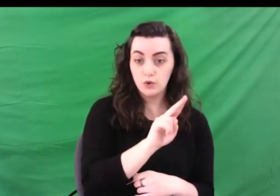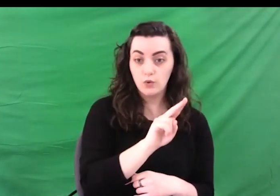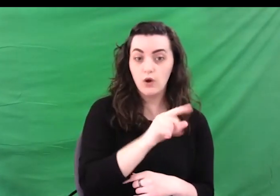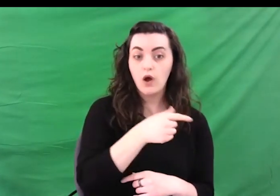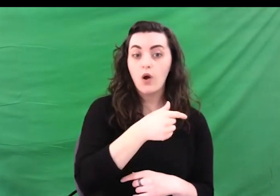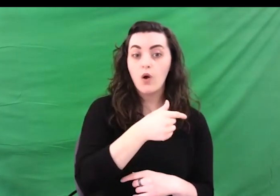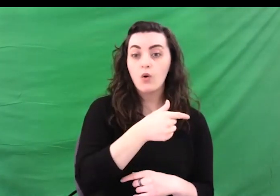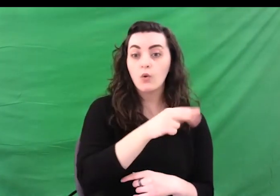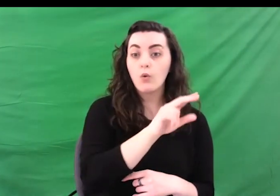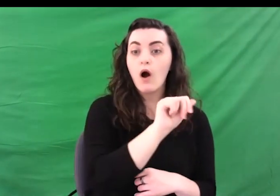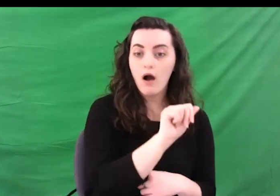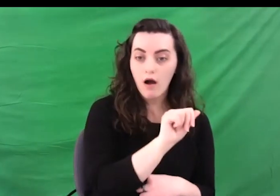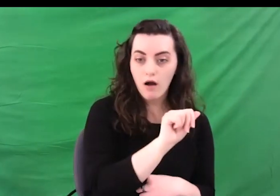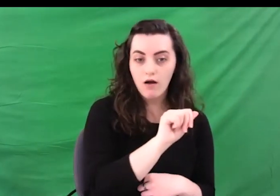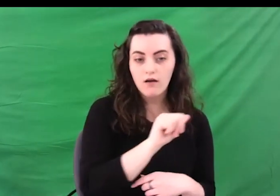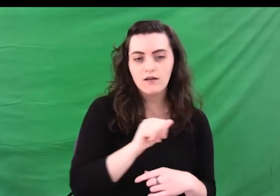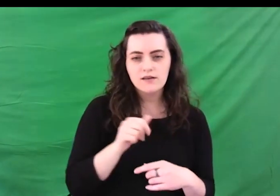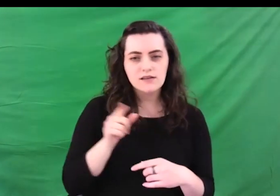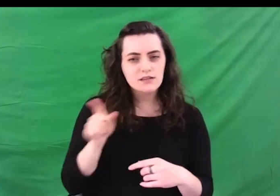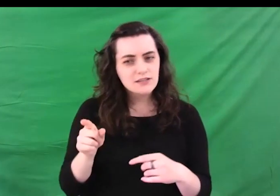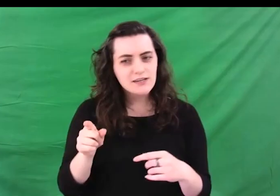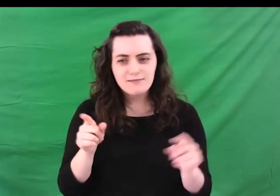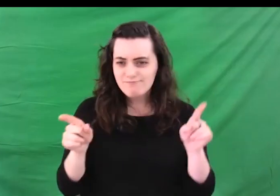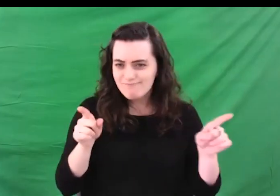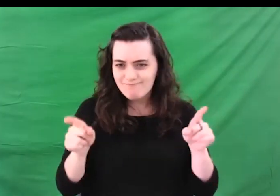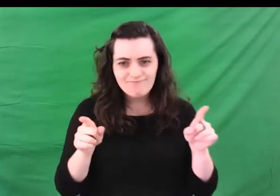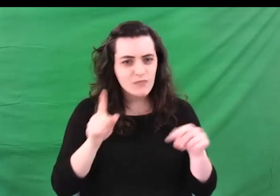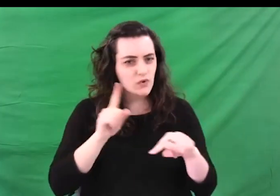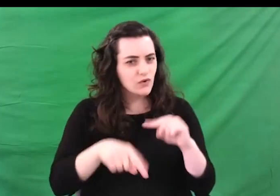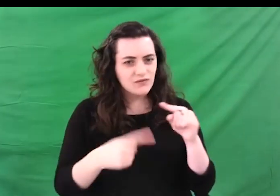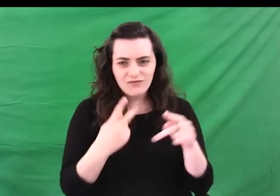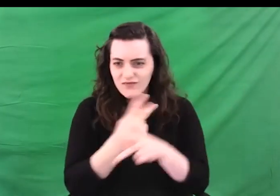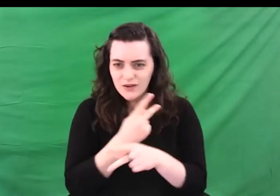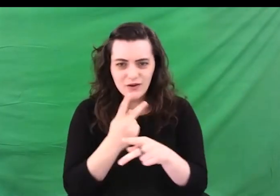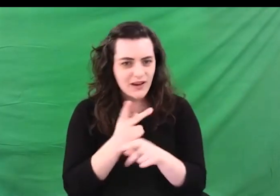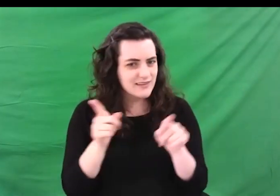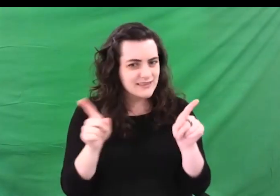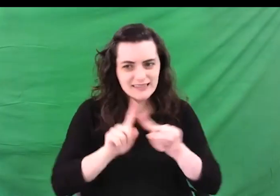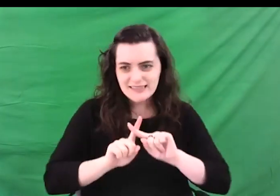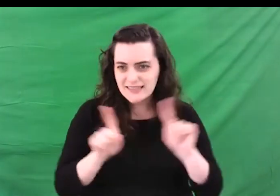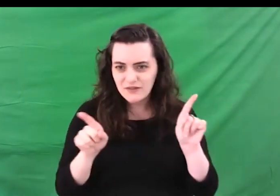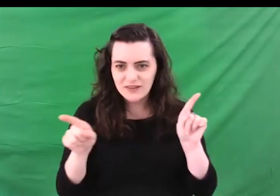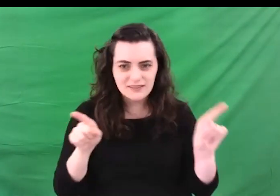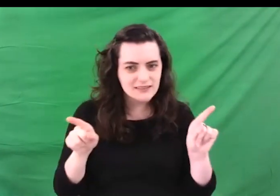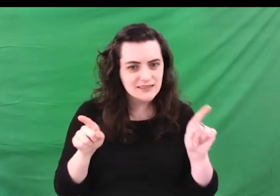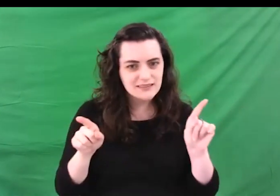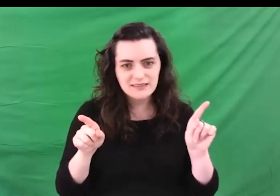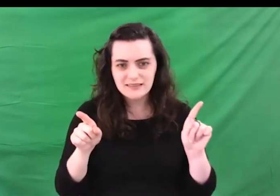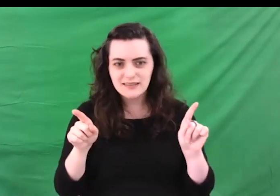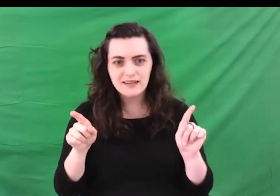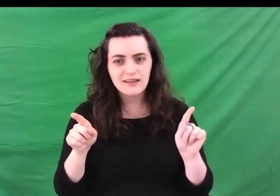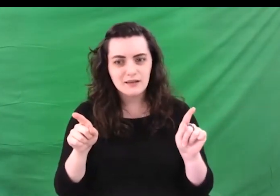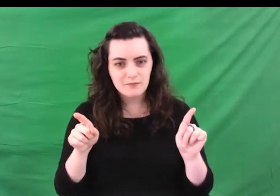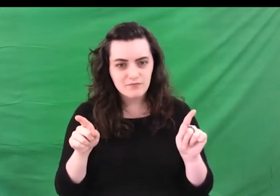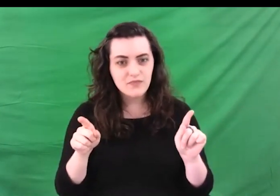And she had the hardest time auditory discriminating between those two and even when we presented the letter,